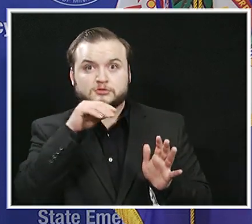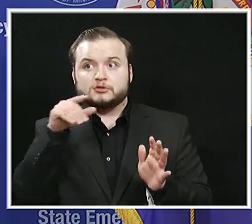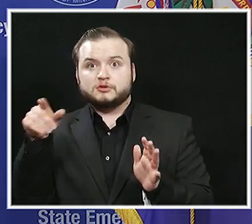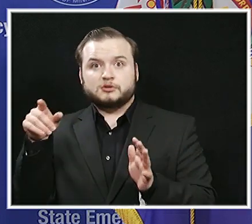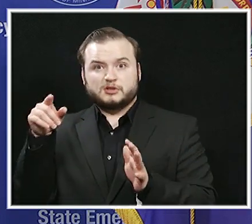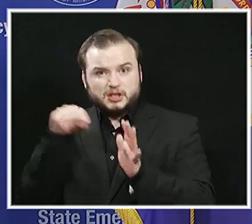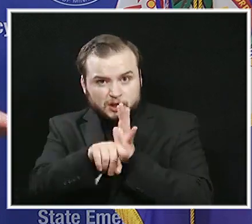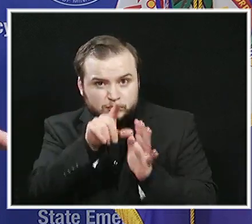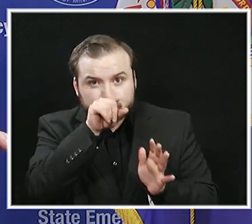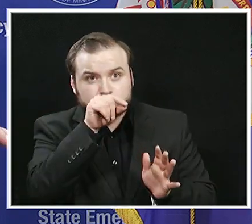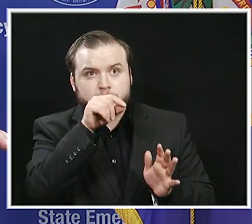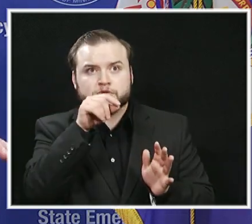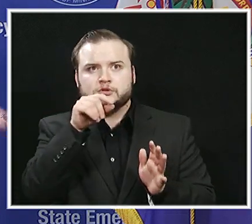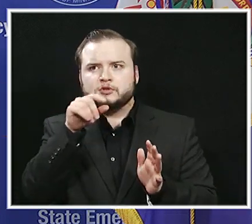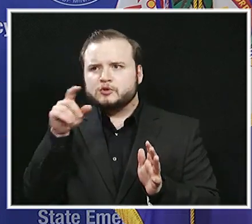One of the issues on this humane depopulation of these